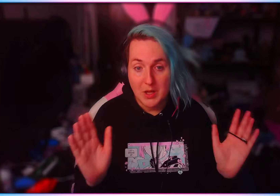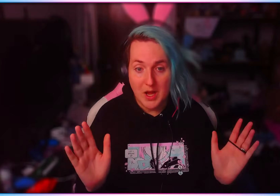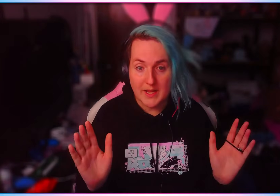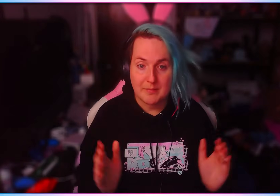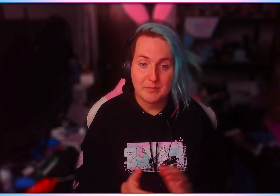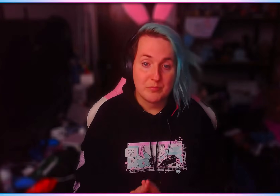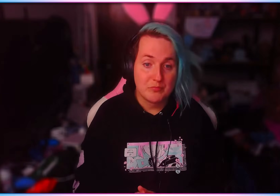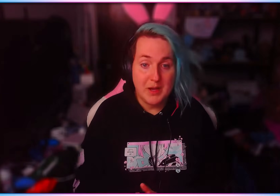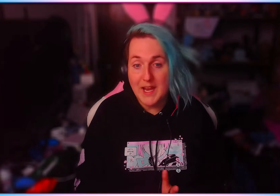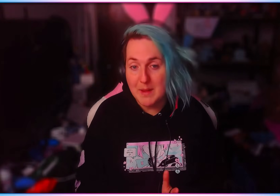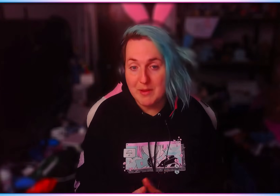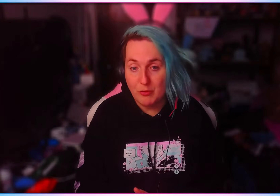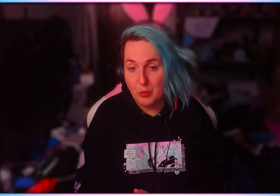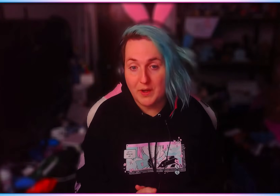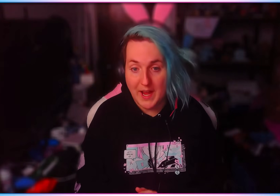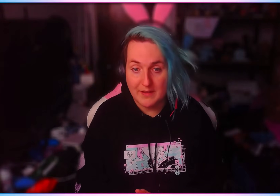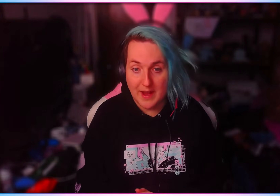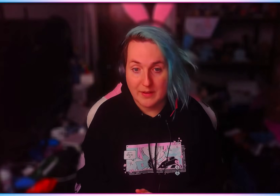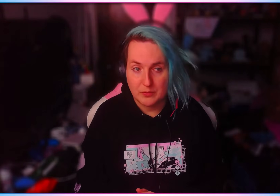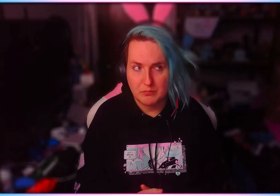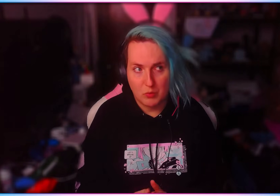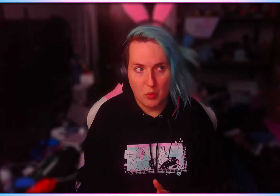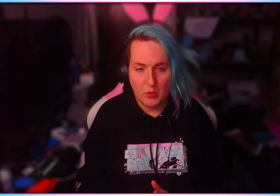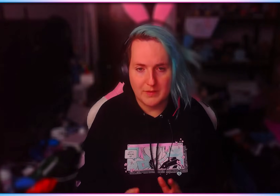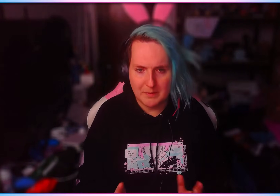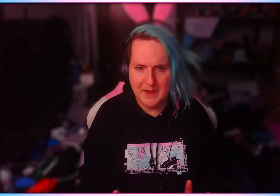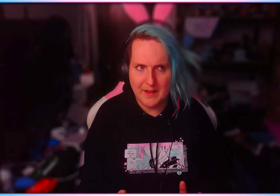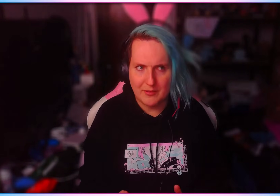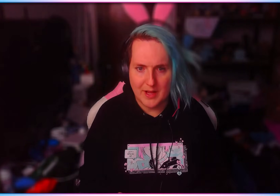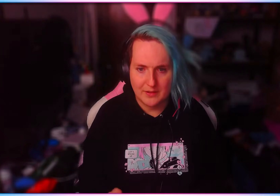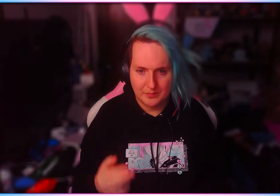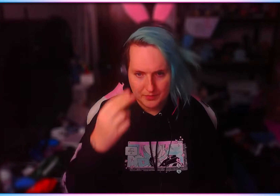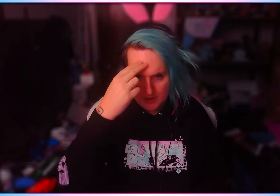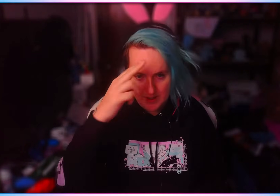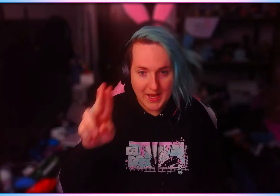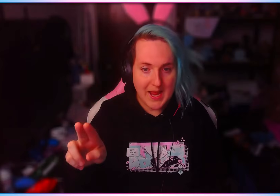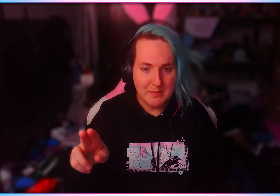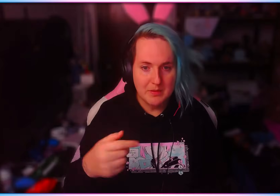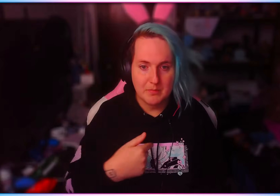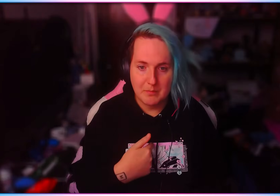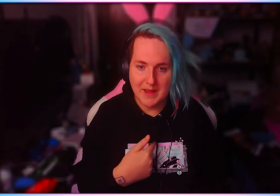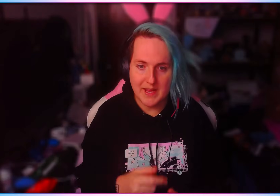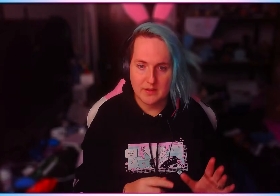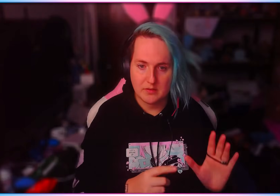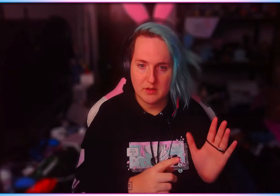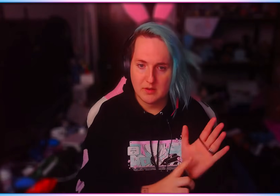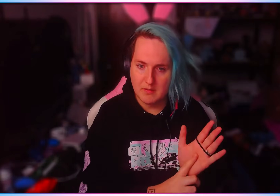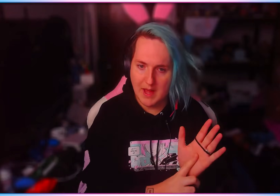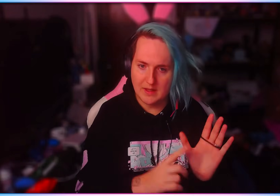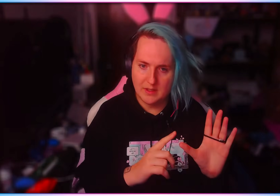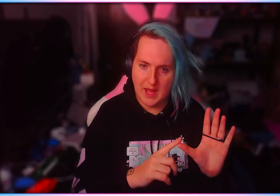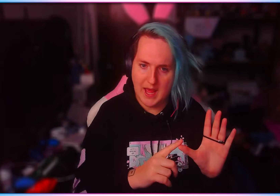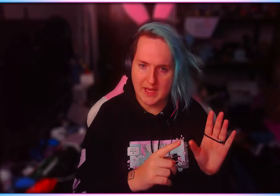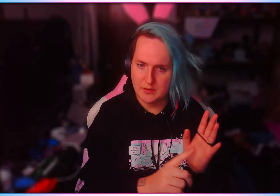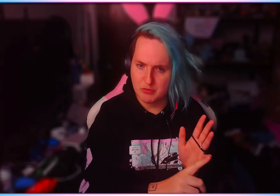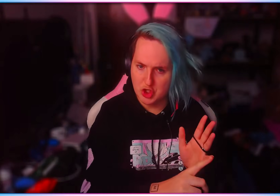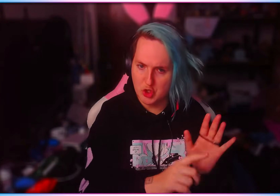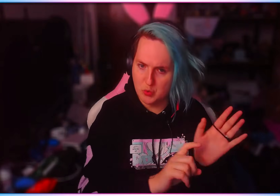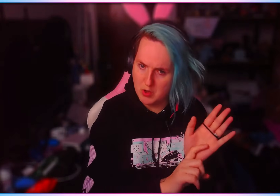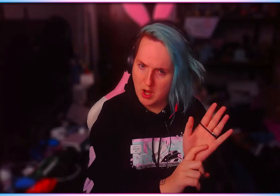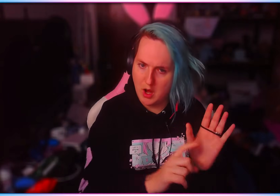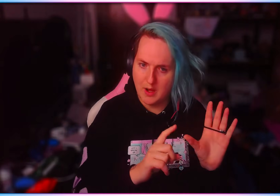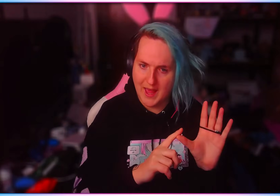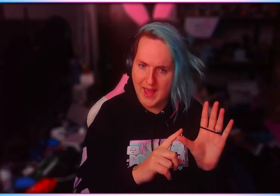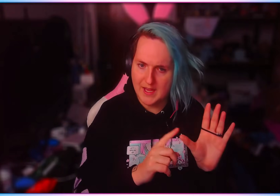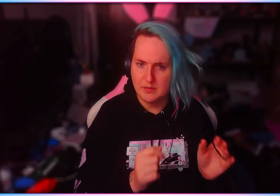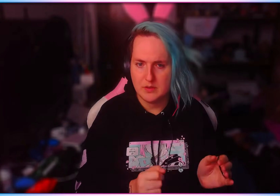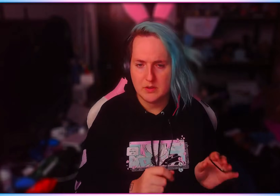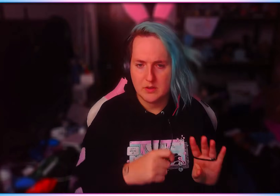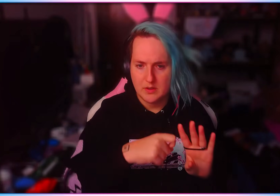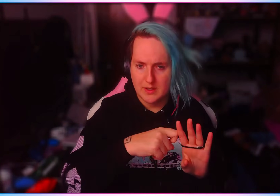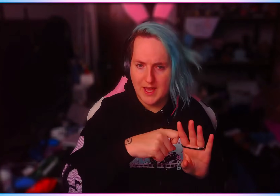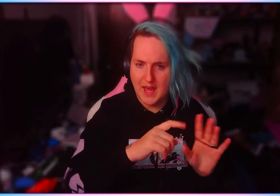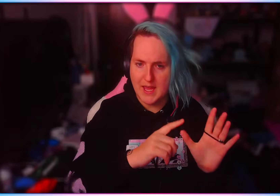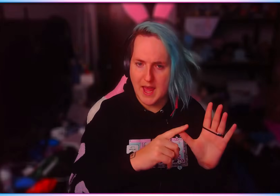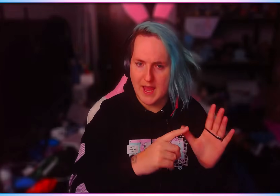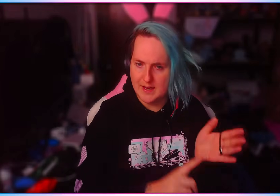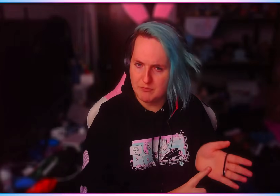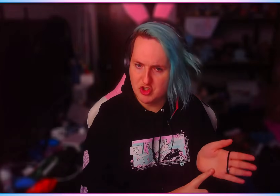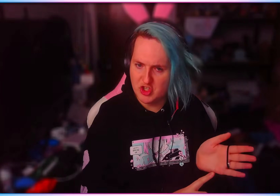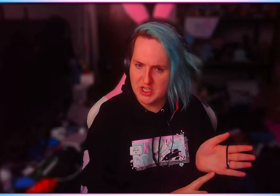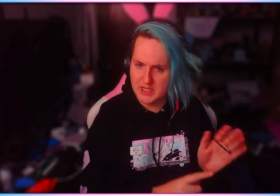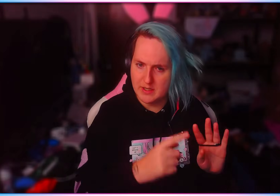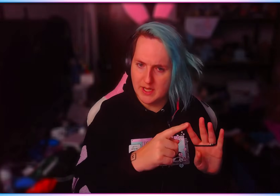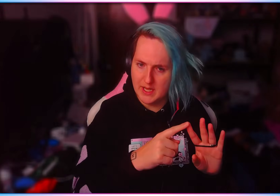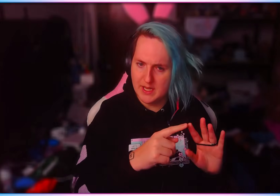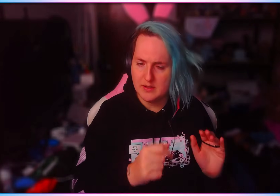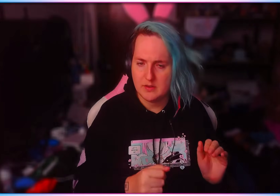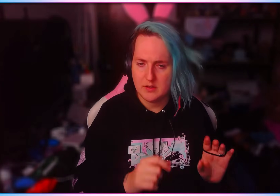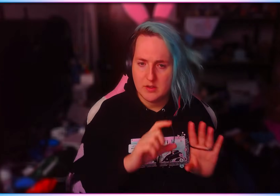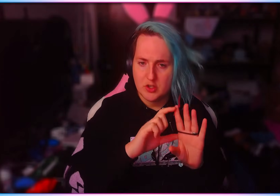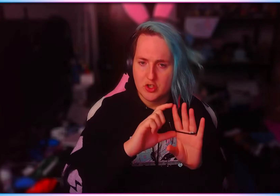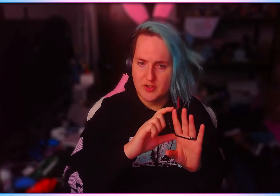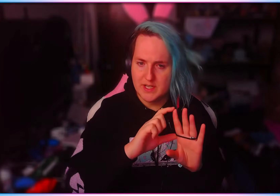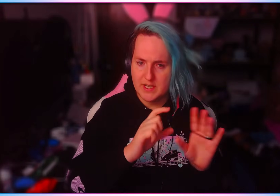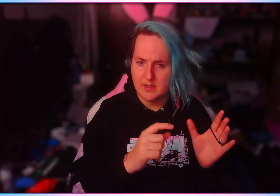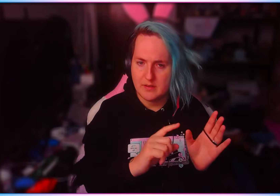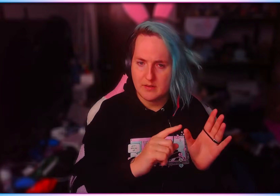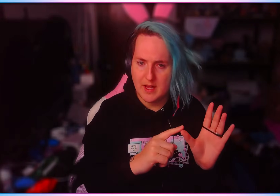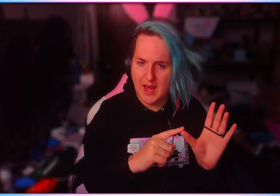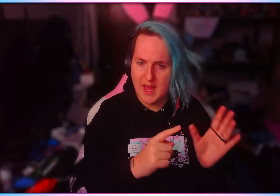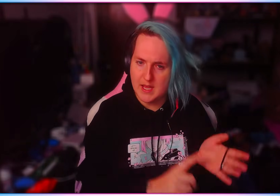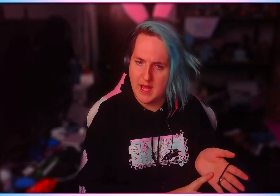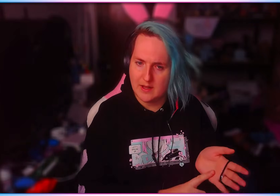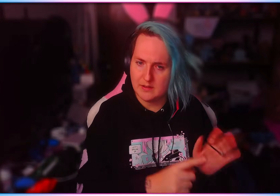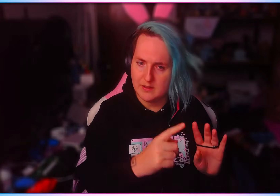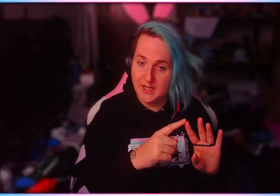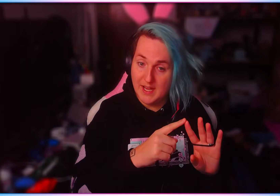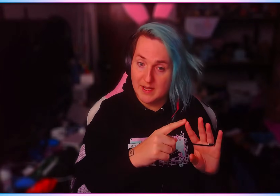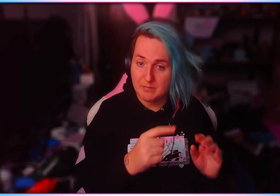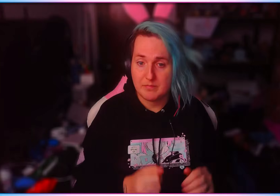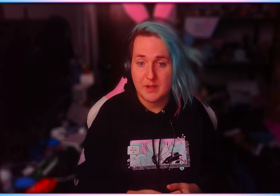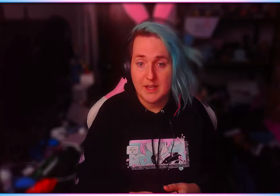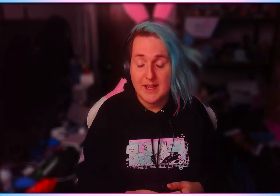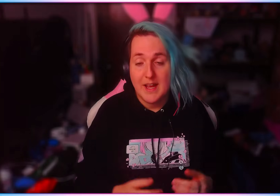Hi, my name is Laura Kate Dale, or in BSL [Name, Me, Laura Kate Dale]